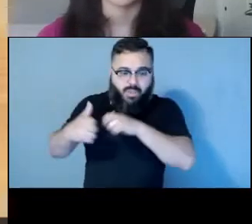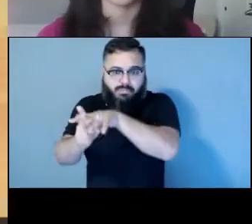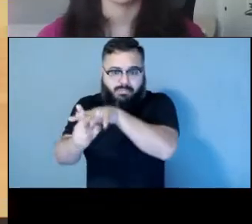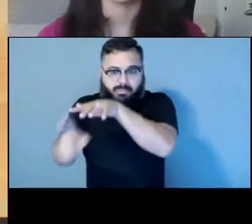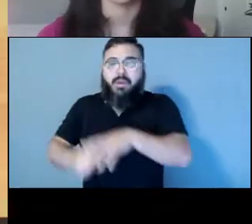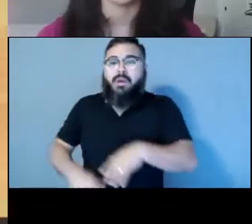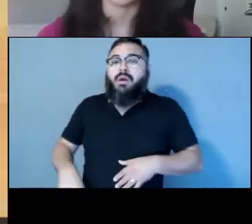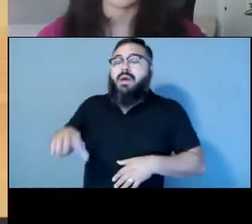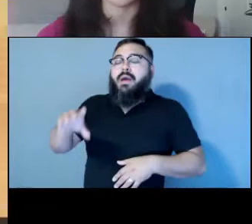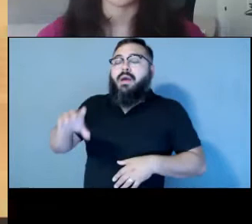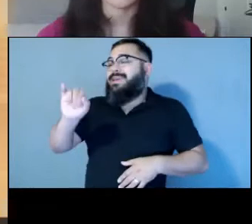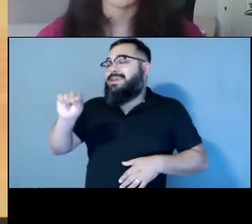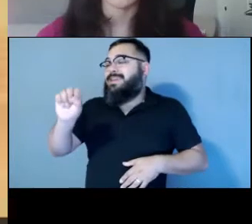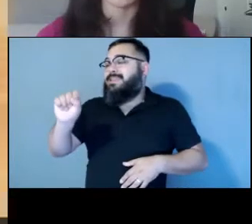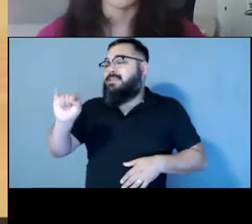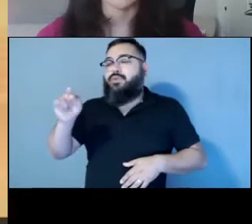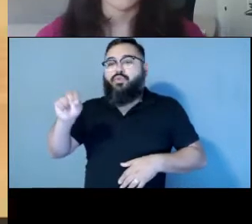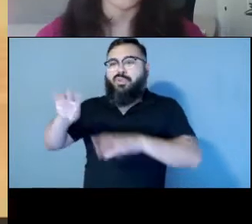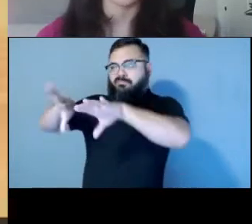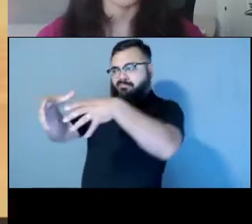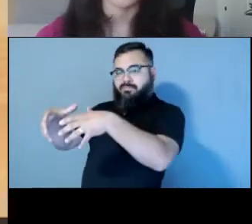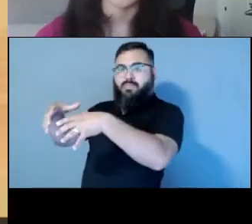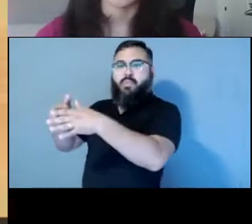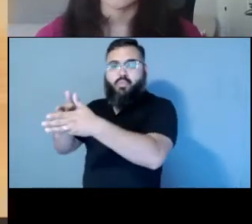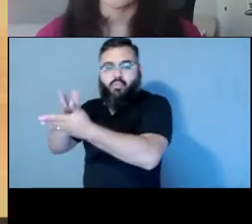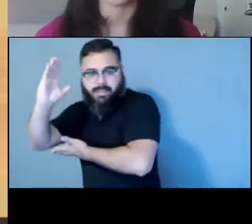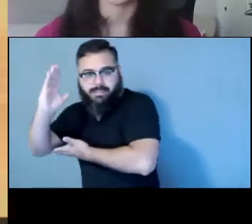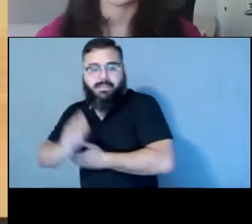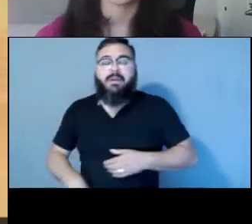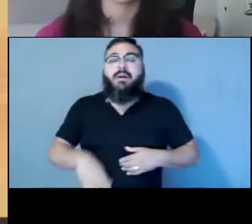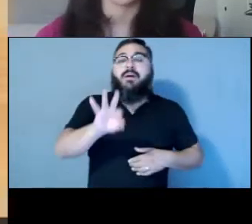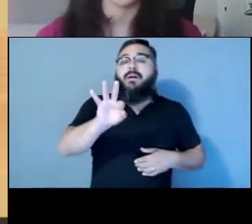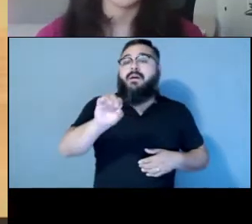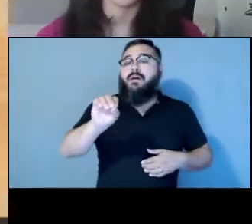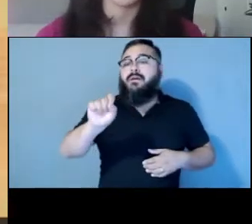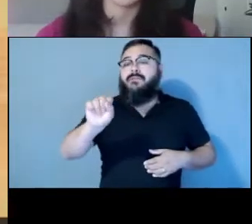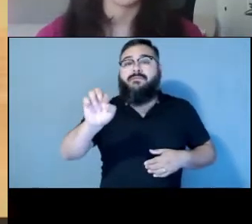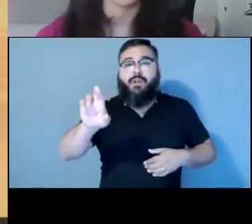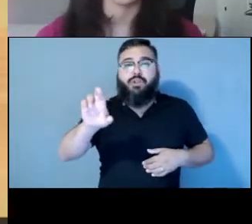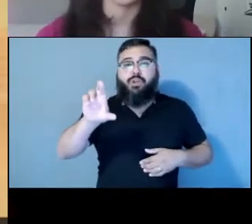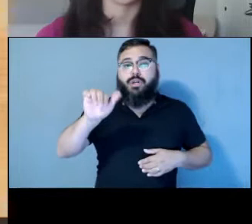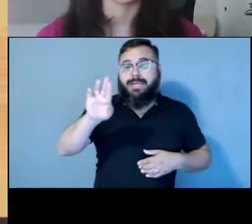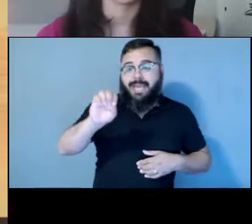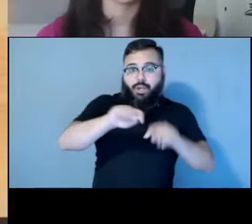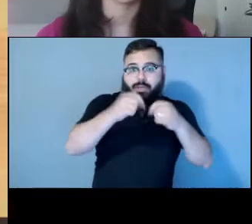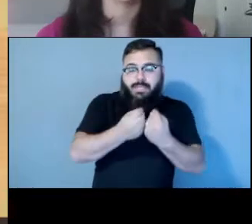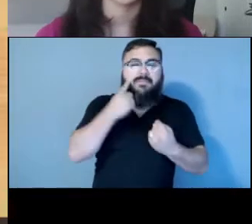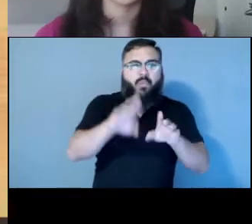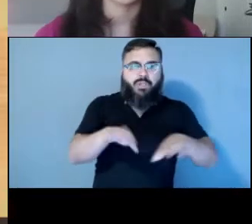and civil liberties team, a foster care team that represents children with disabilities in the foster care systems,